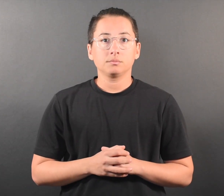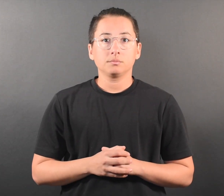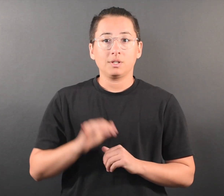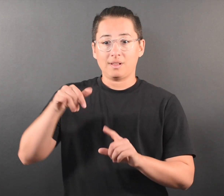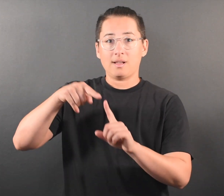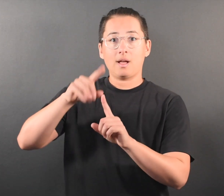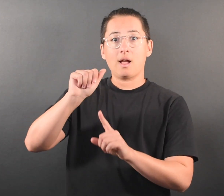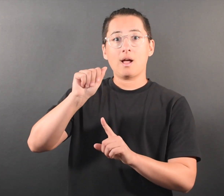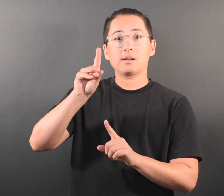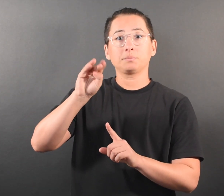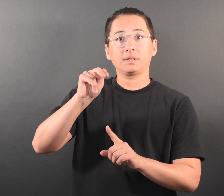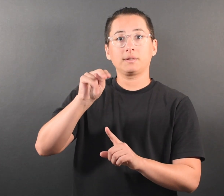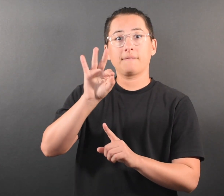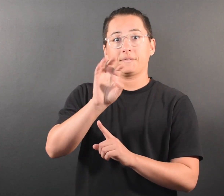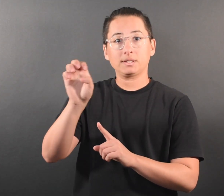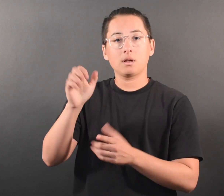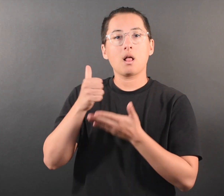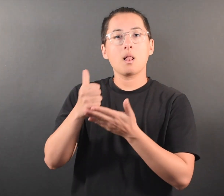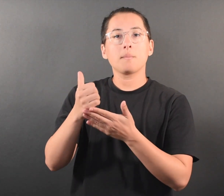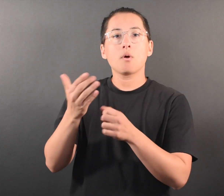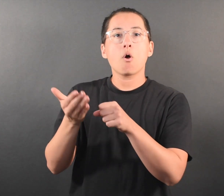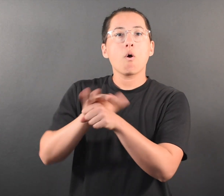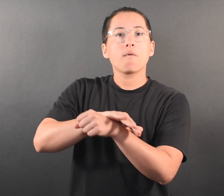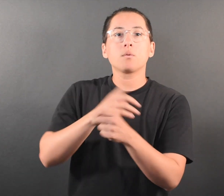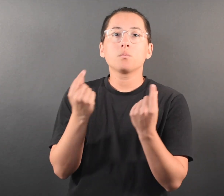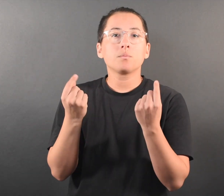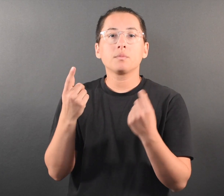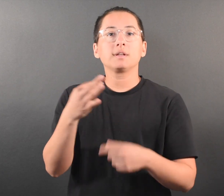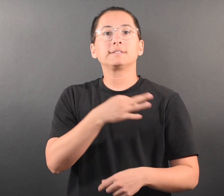The administration fee helps cover costs of staffing,